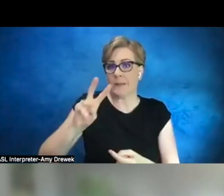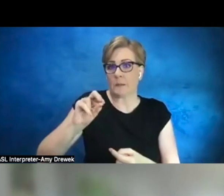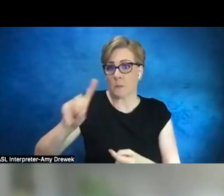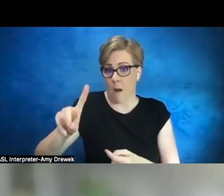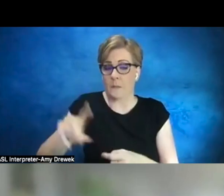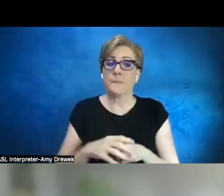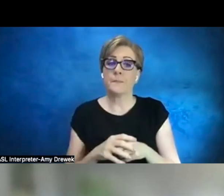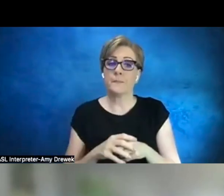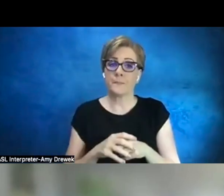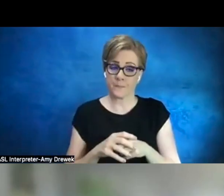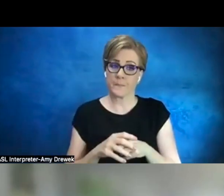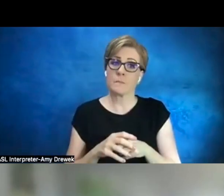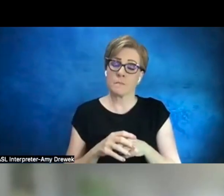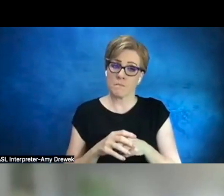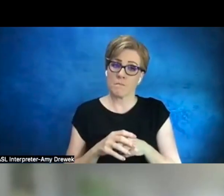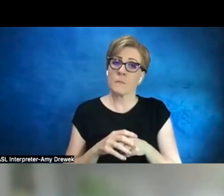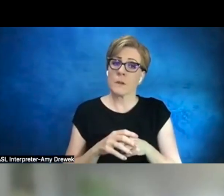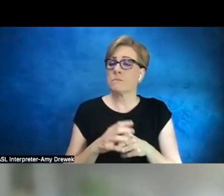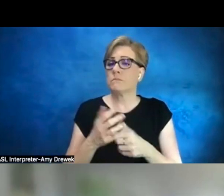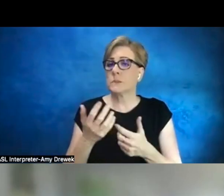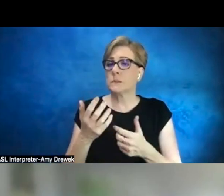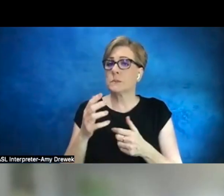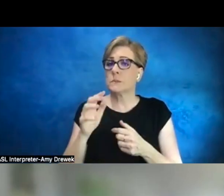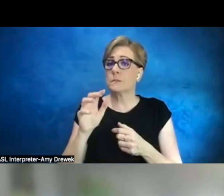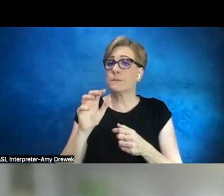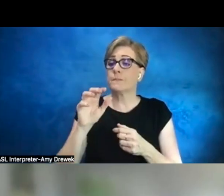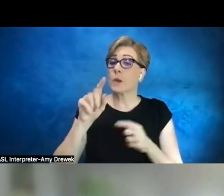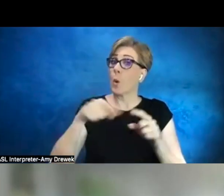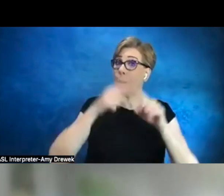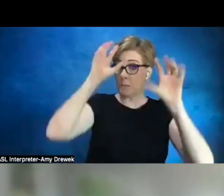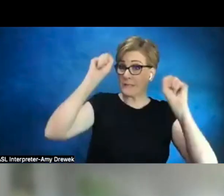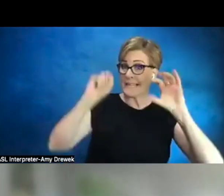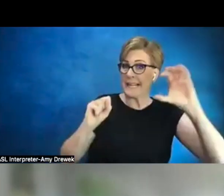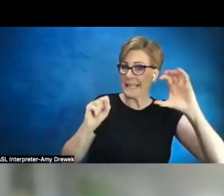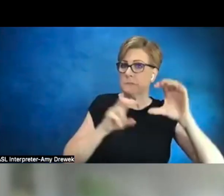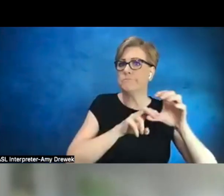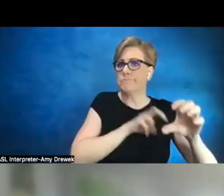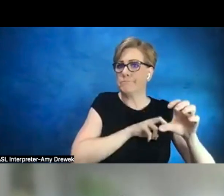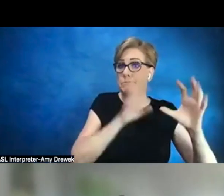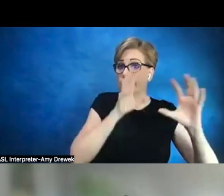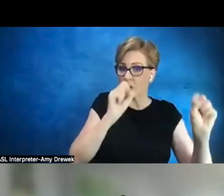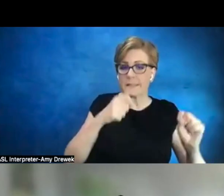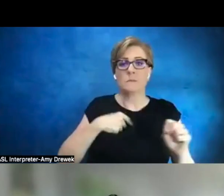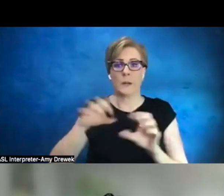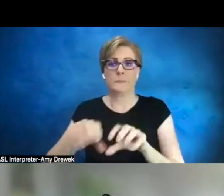on the supporting role for DMD since then. DMD allows employers, at its simplest form,